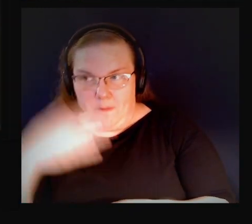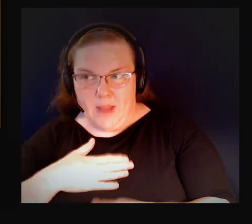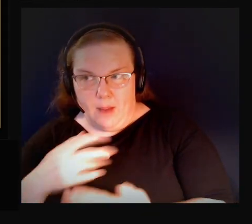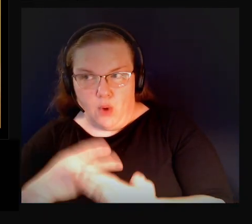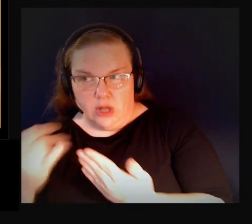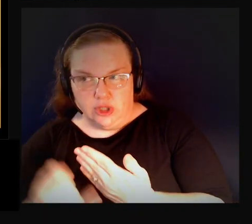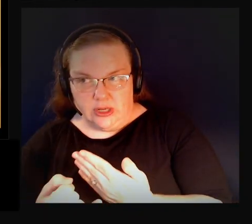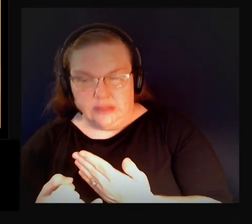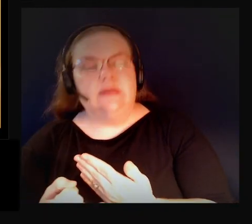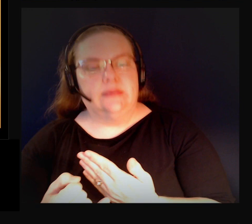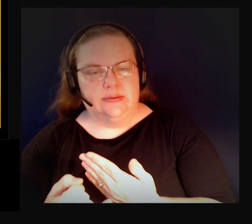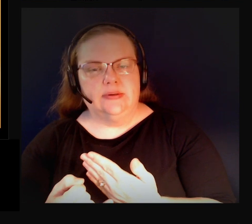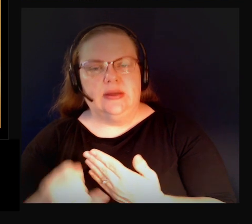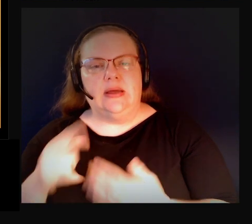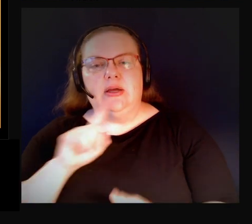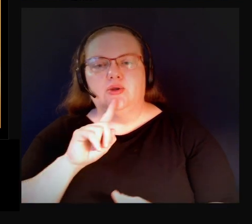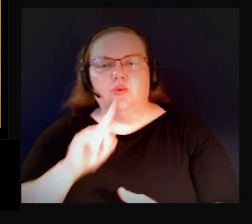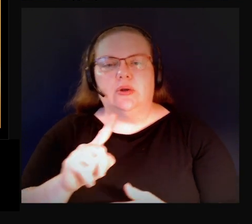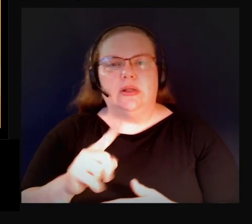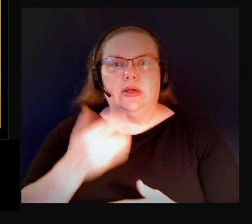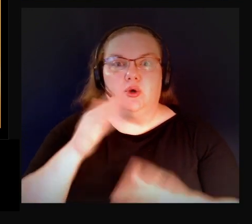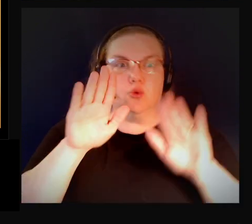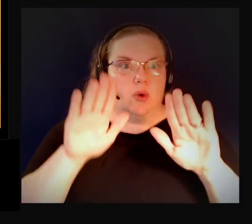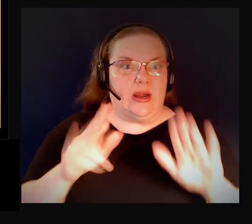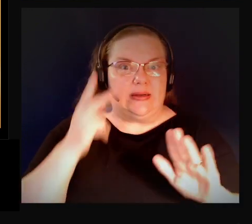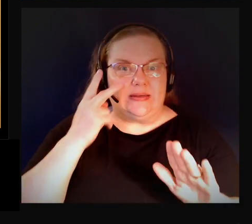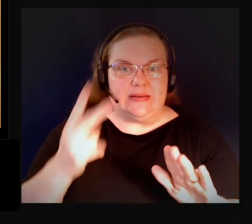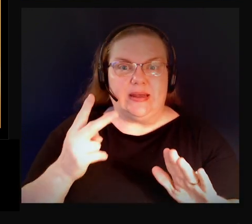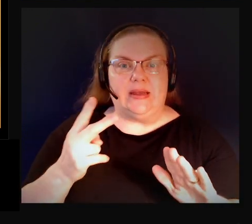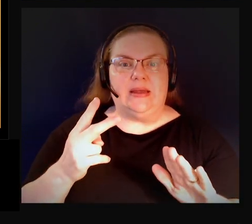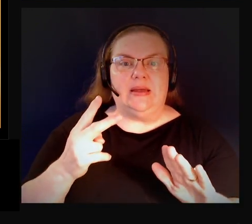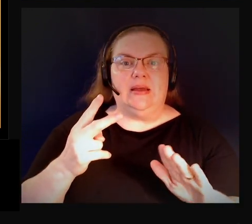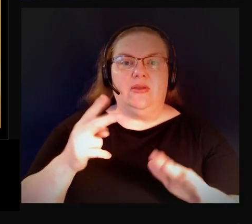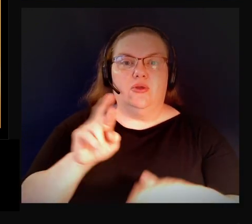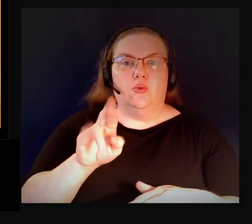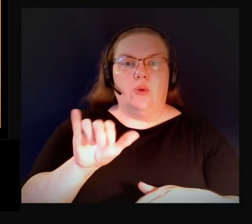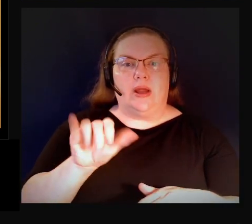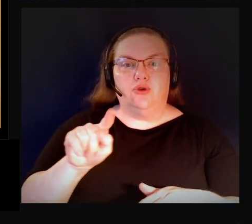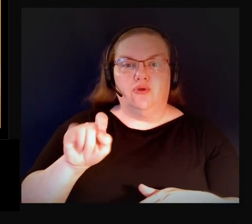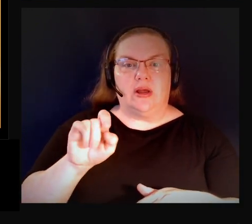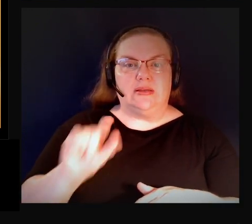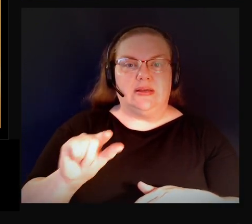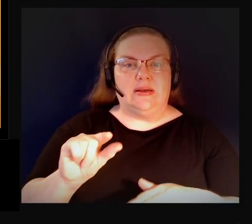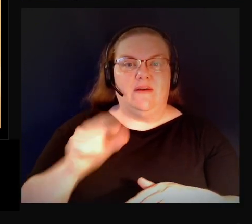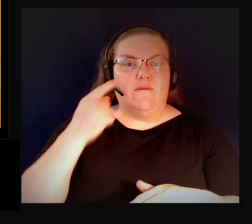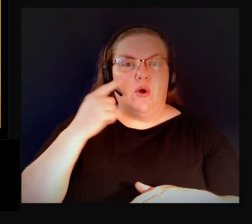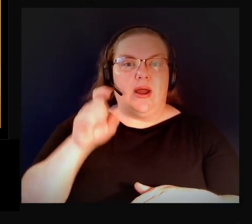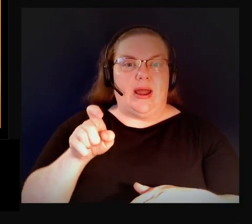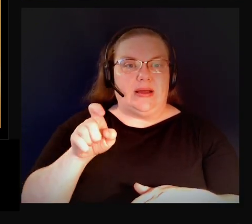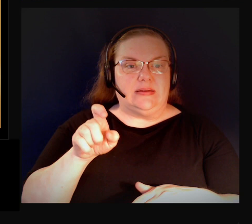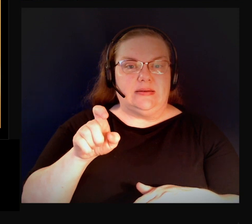It's really great to finally see ray tracing for Xbox Series X and S in Unity. It has allowed our friends at Light Brick Studio